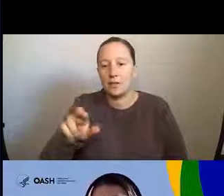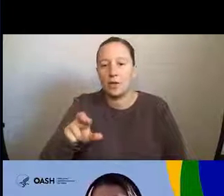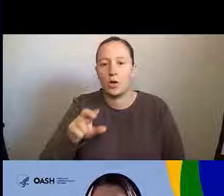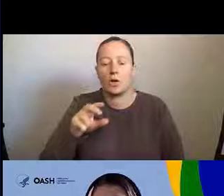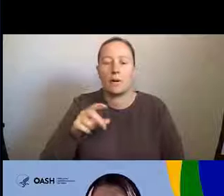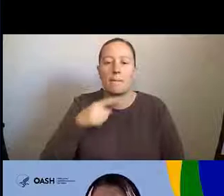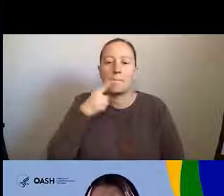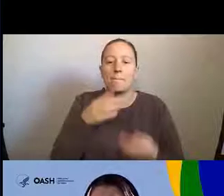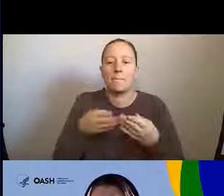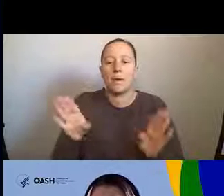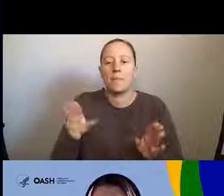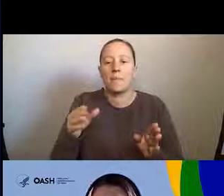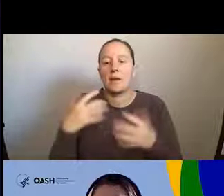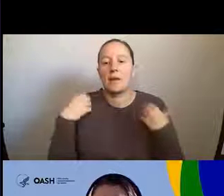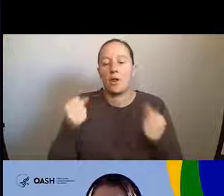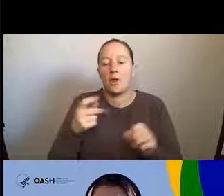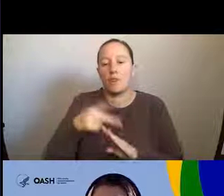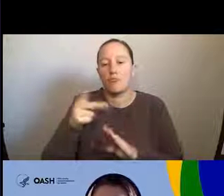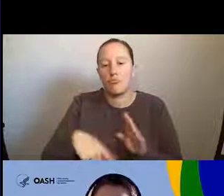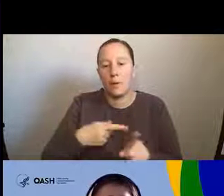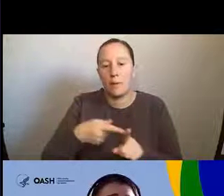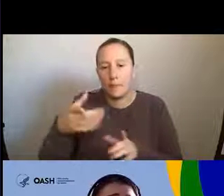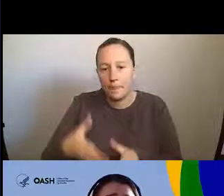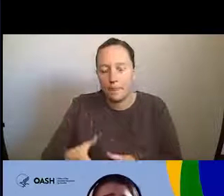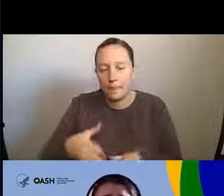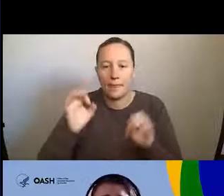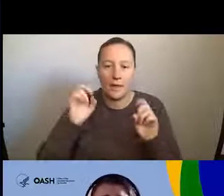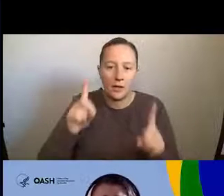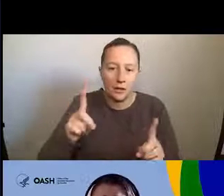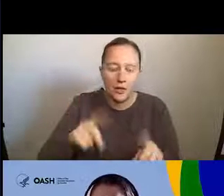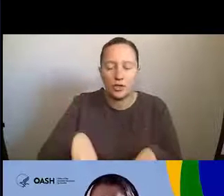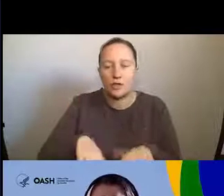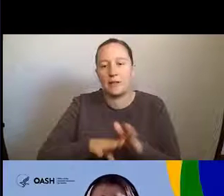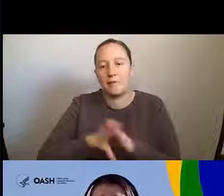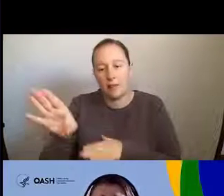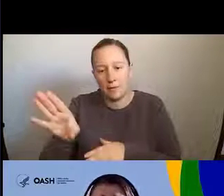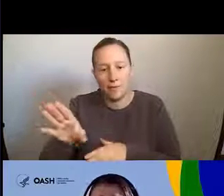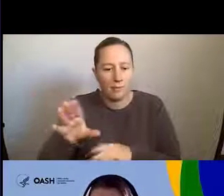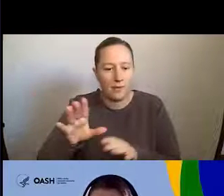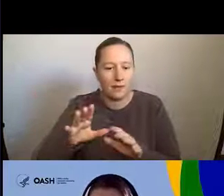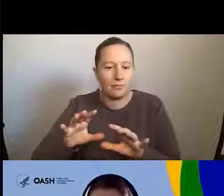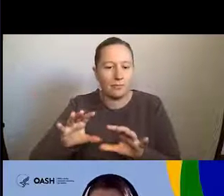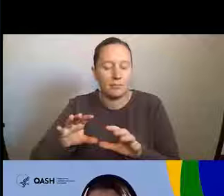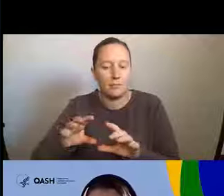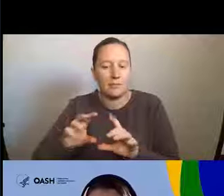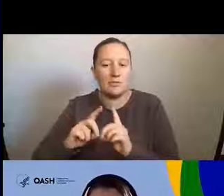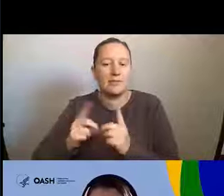with the OHRP's division of education and development. And this is part two of our presentation